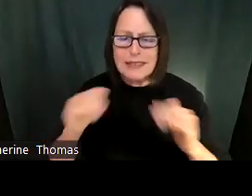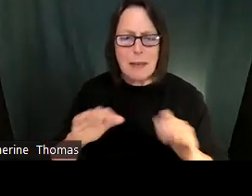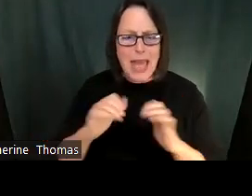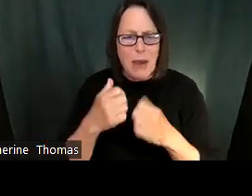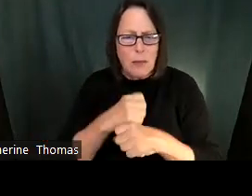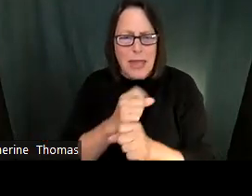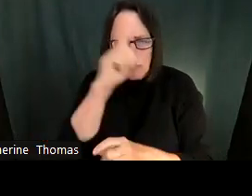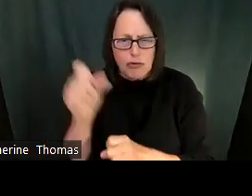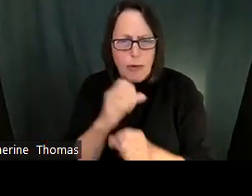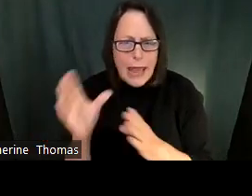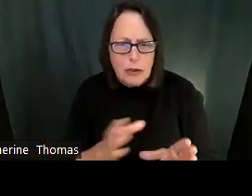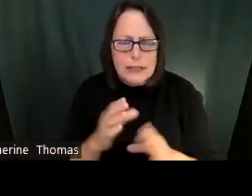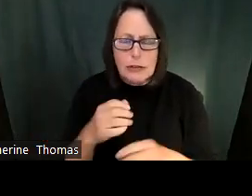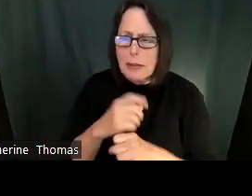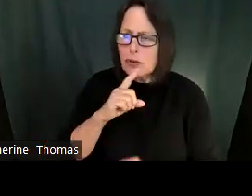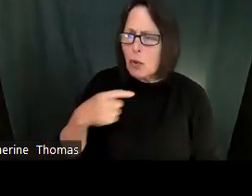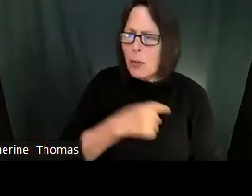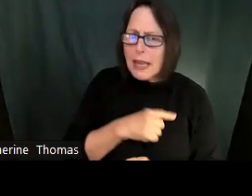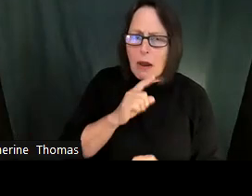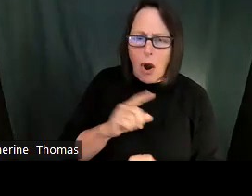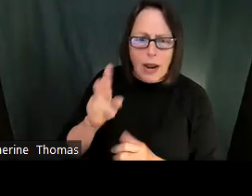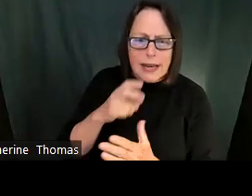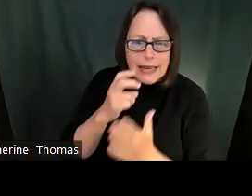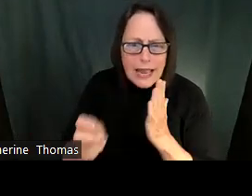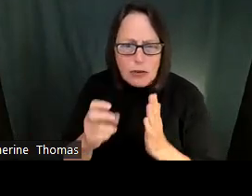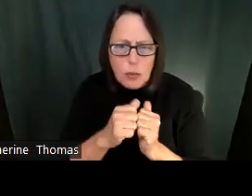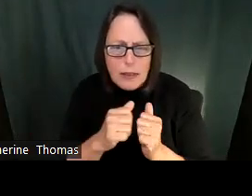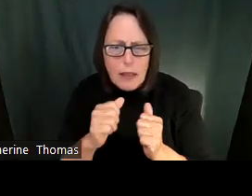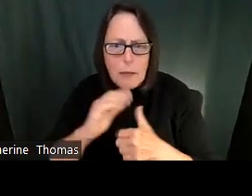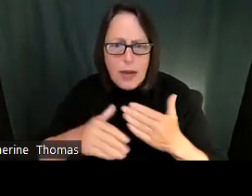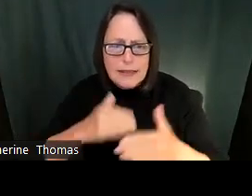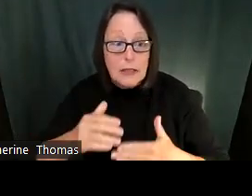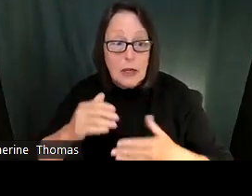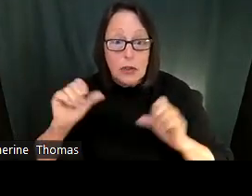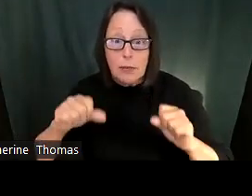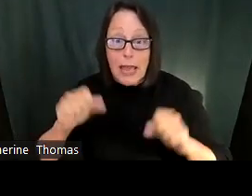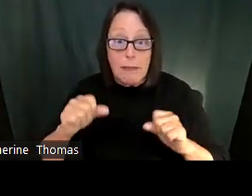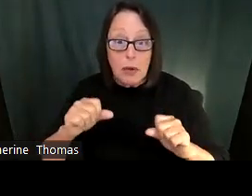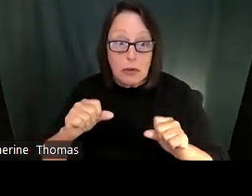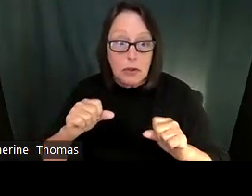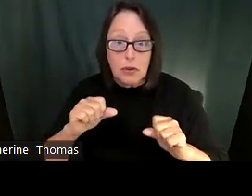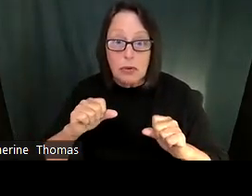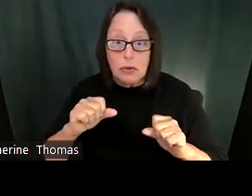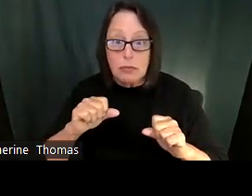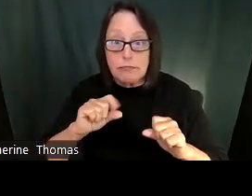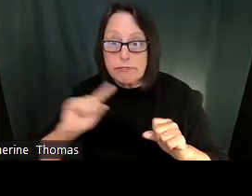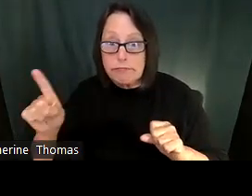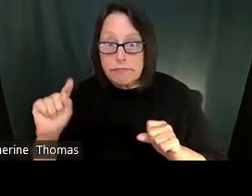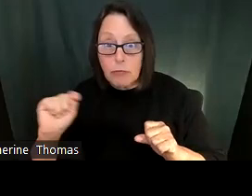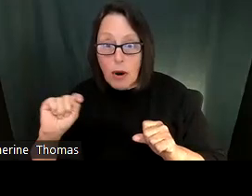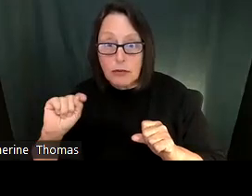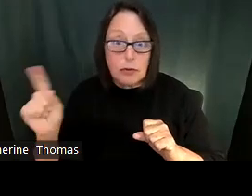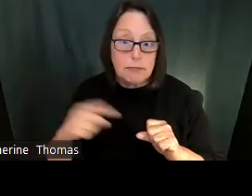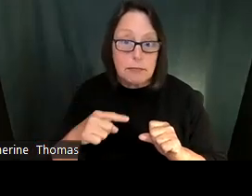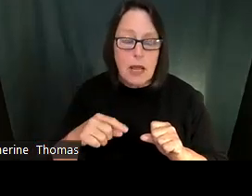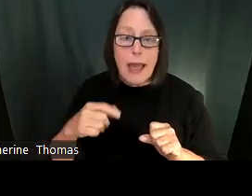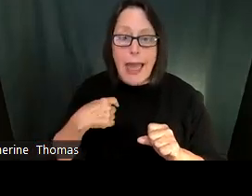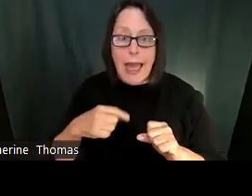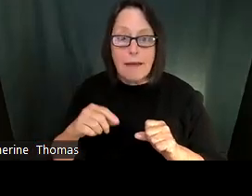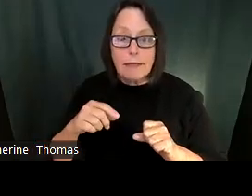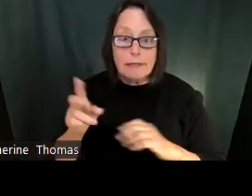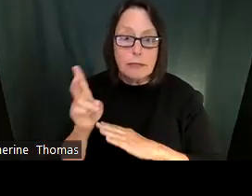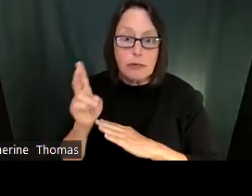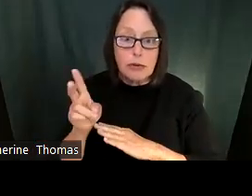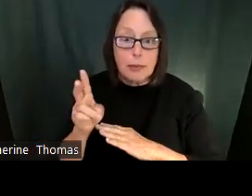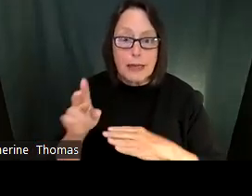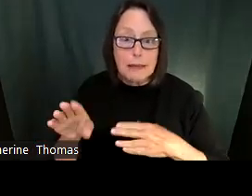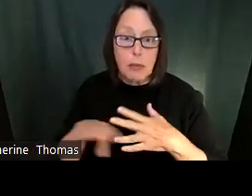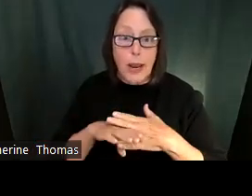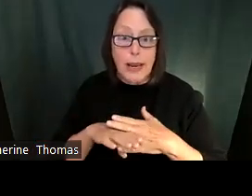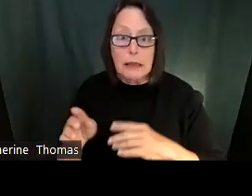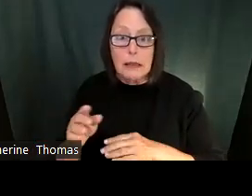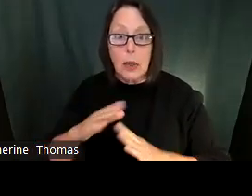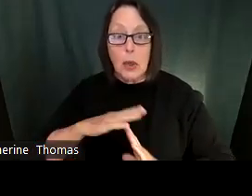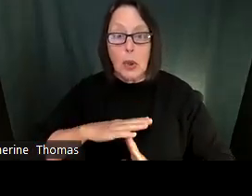How are you showing gratitude with one another? Identify how to create a tap in tap out system.